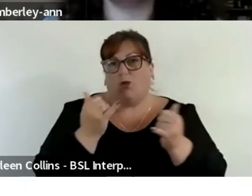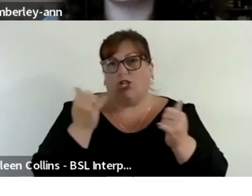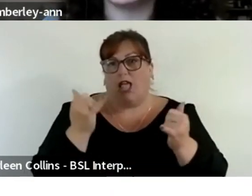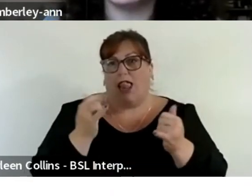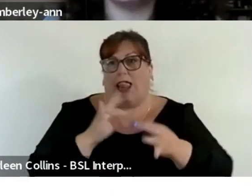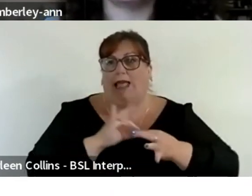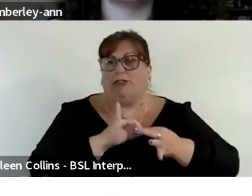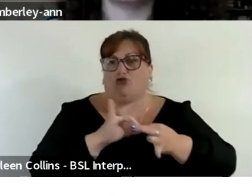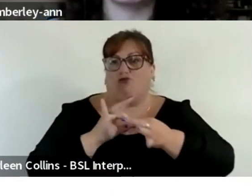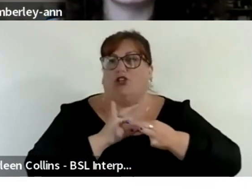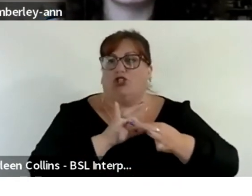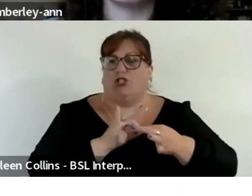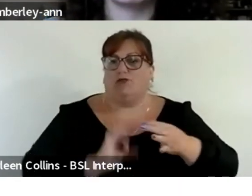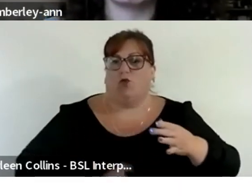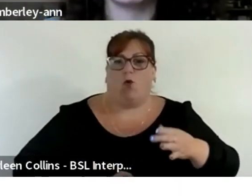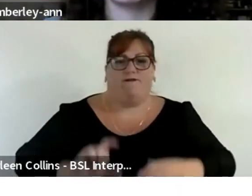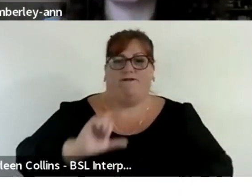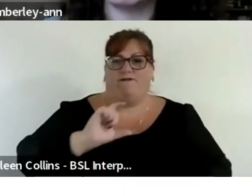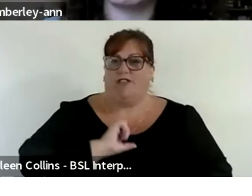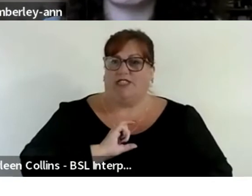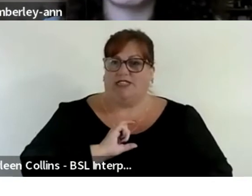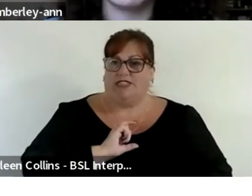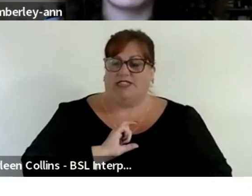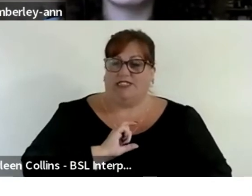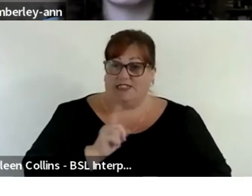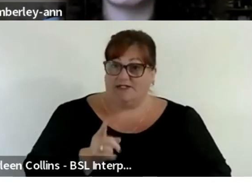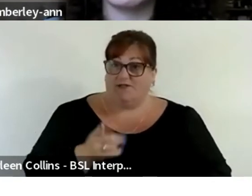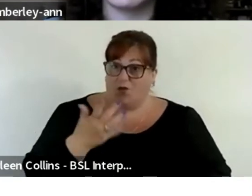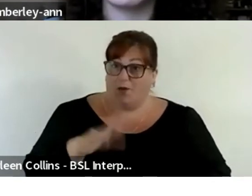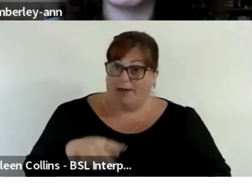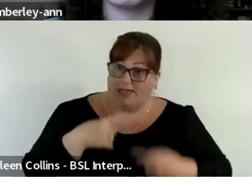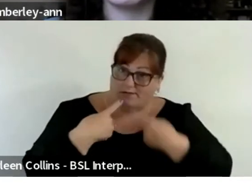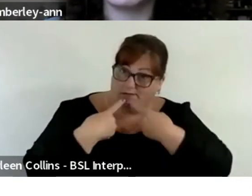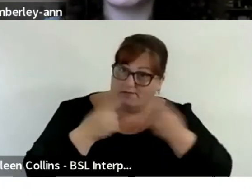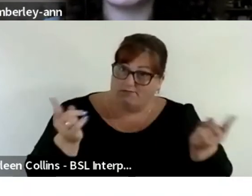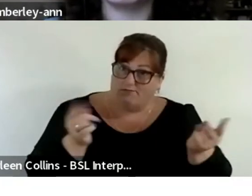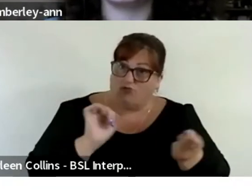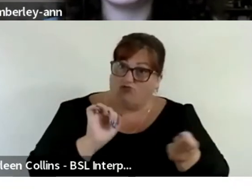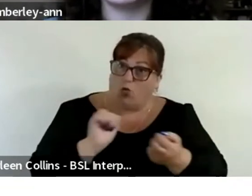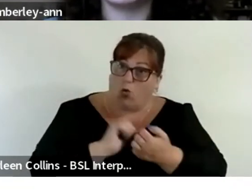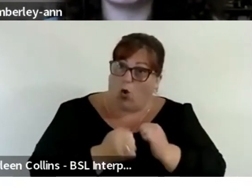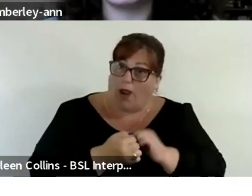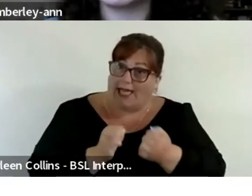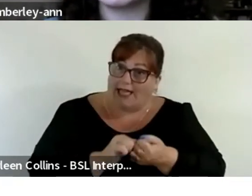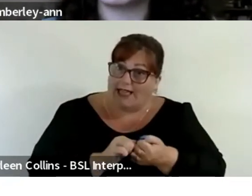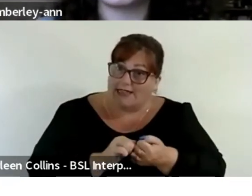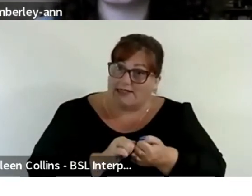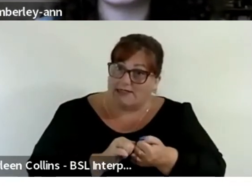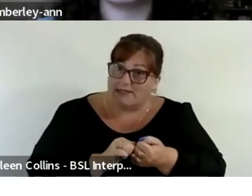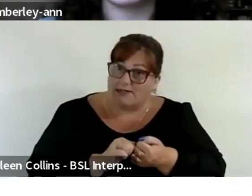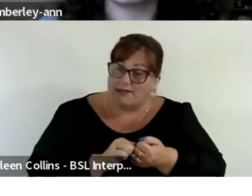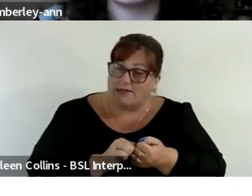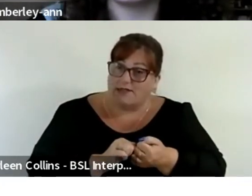Have you shared your disability or neurodivergence with your colleagues that you work with. Lawrence, if I come to you first, please.